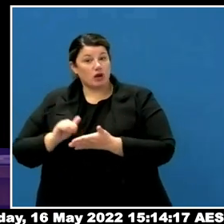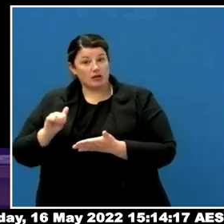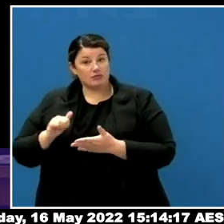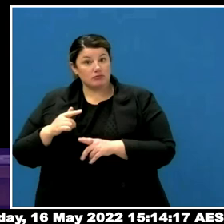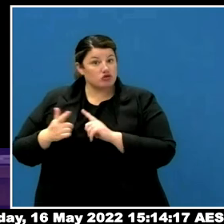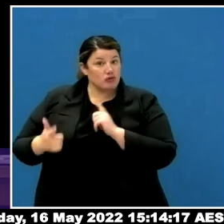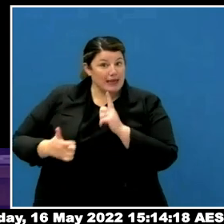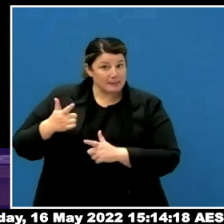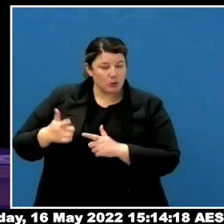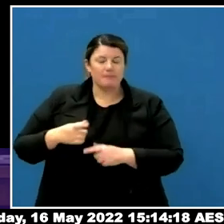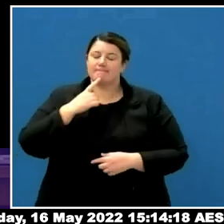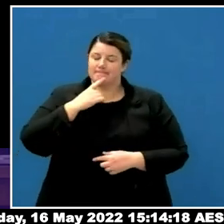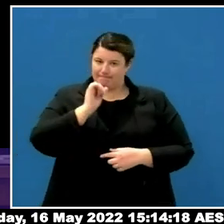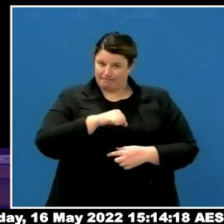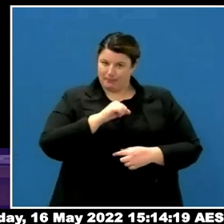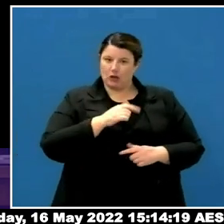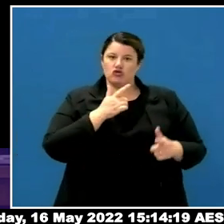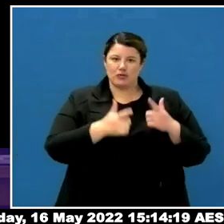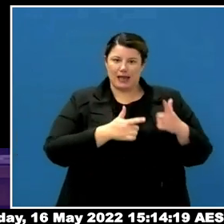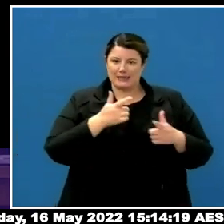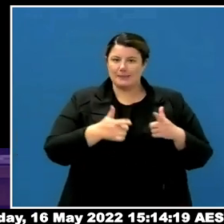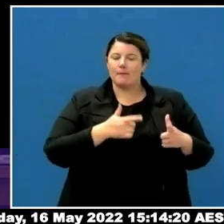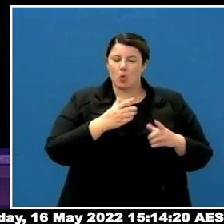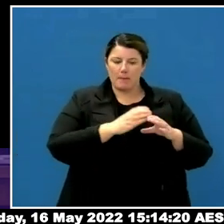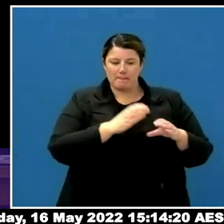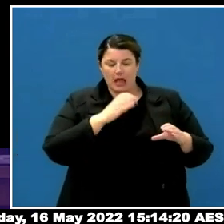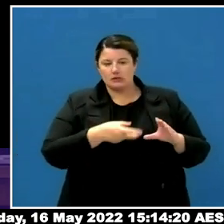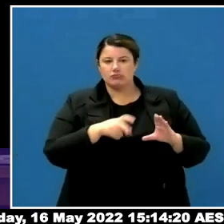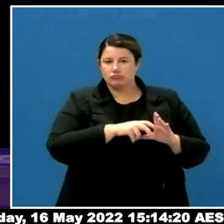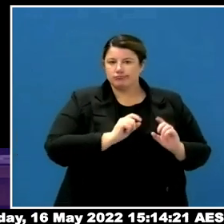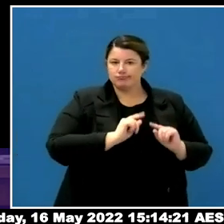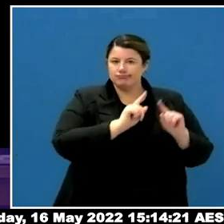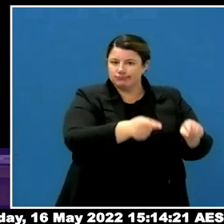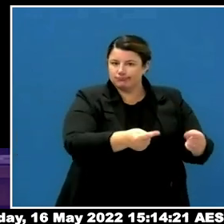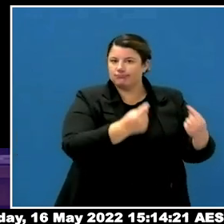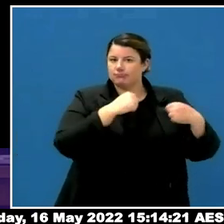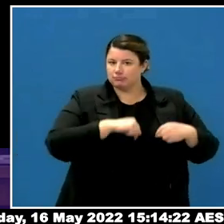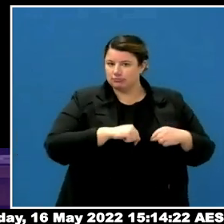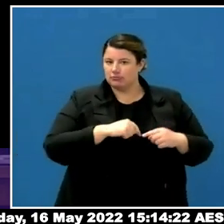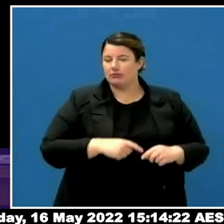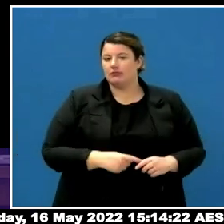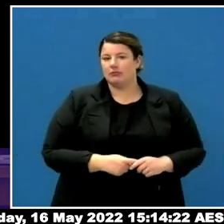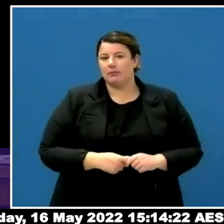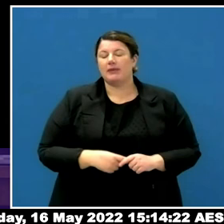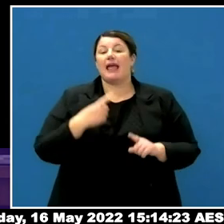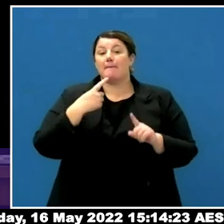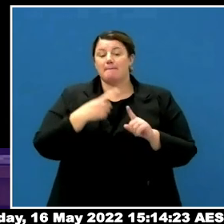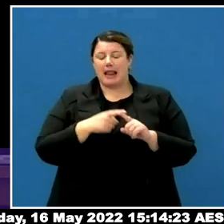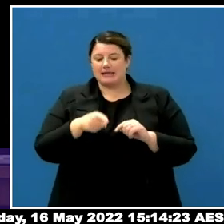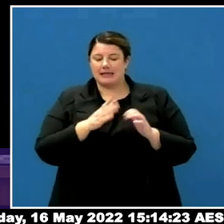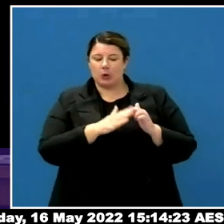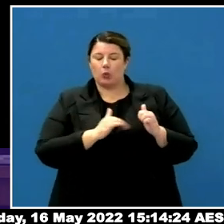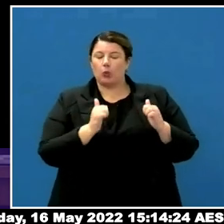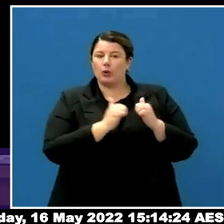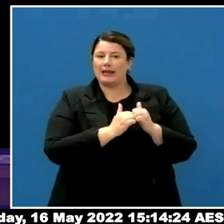And transport, and he used to attend - in the beginning, he used to attend Club Afford. MR FOGARTY: Club Afford. Some, if not every Saturday.